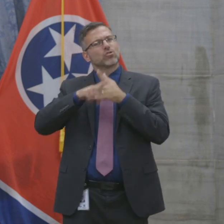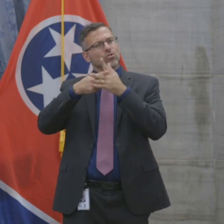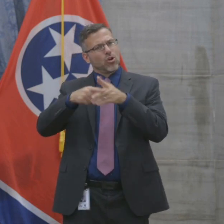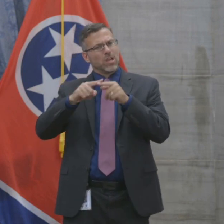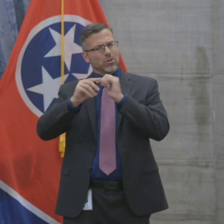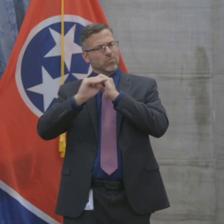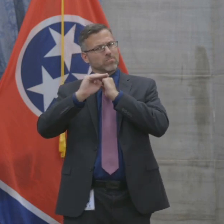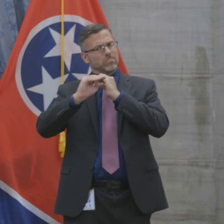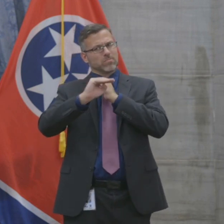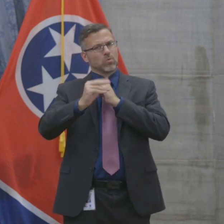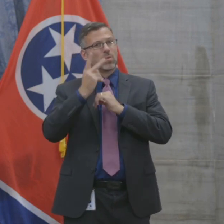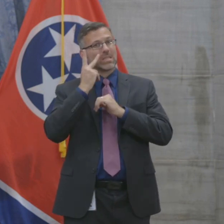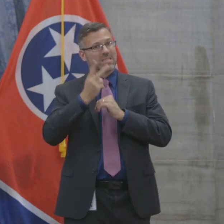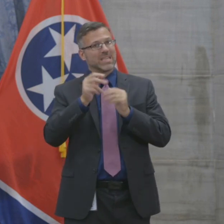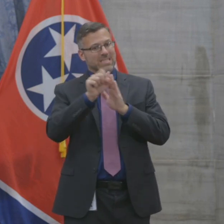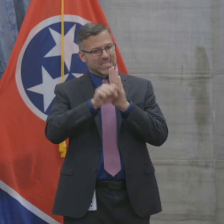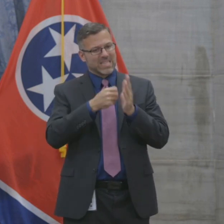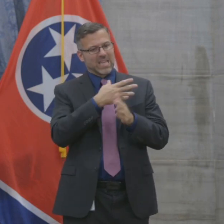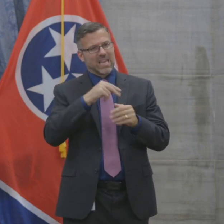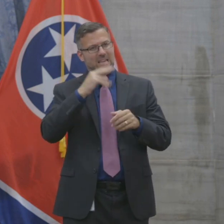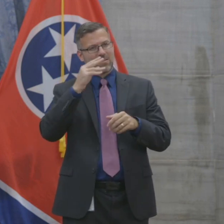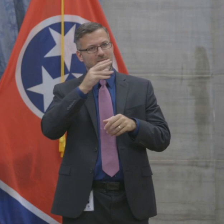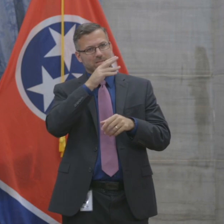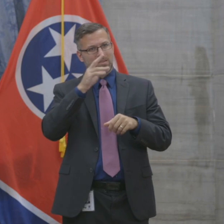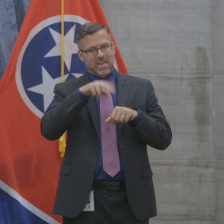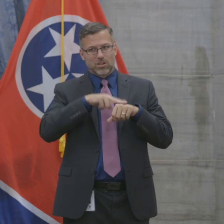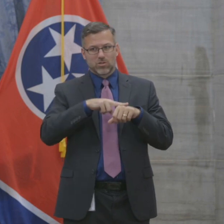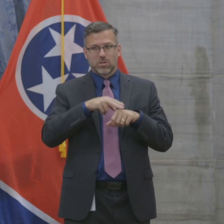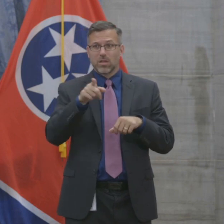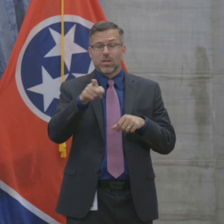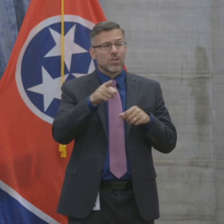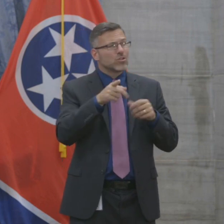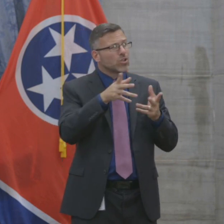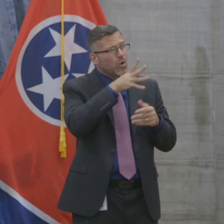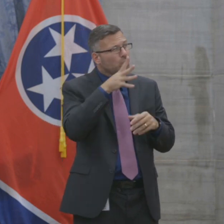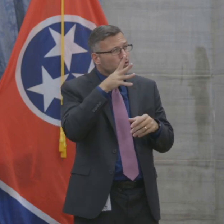As I mentioned last week, every area in our state, both Metro